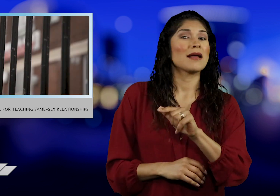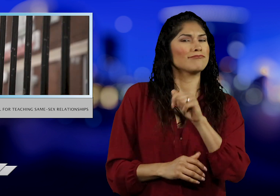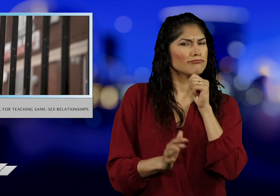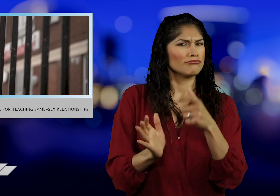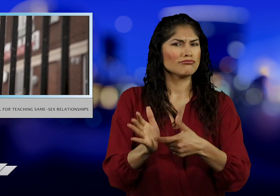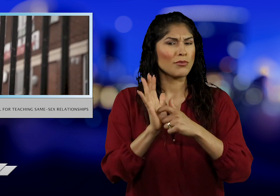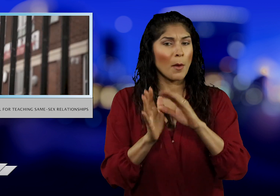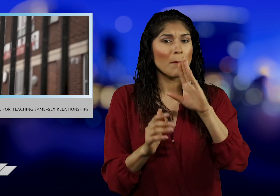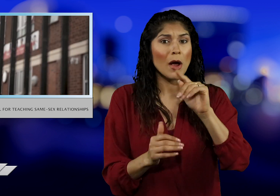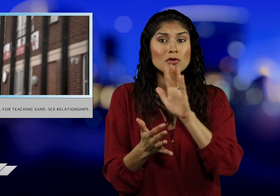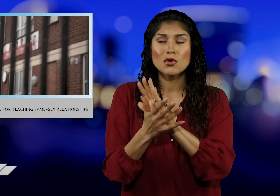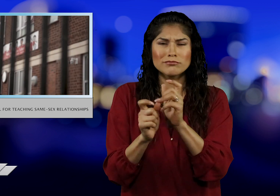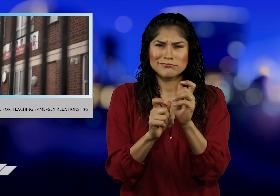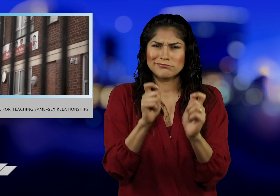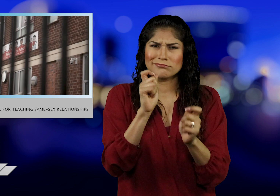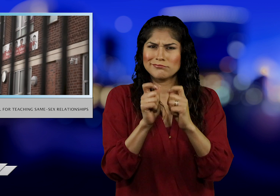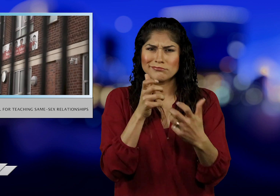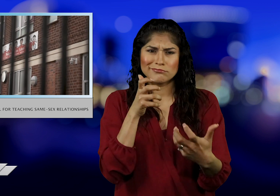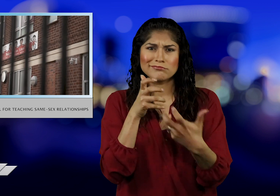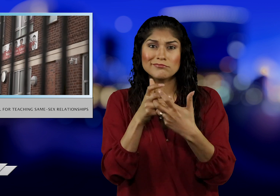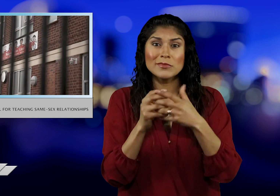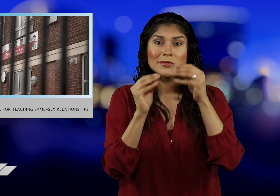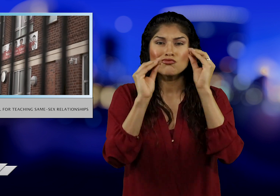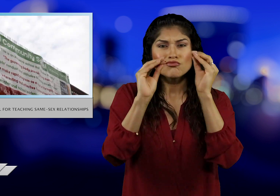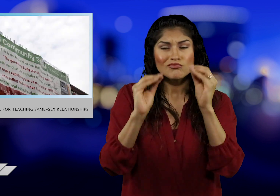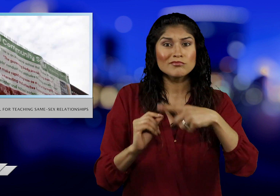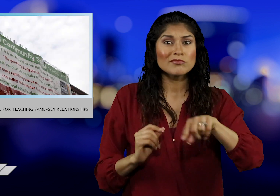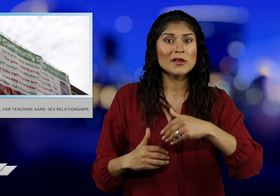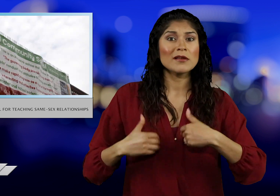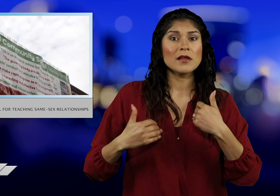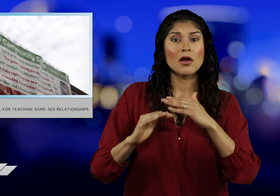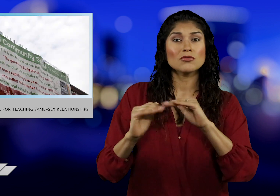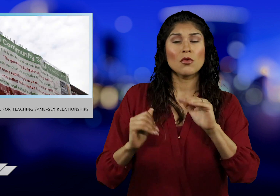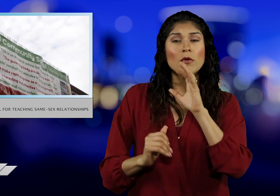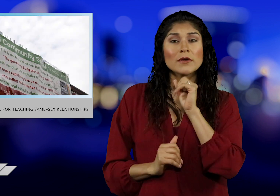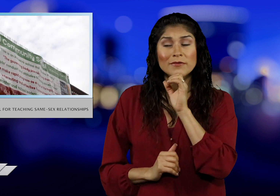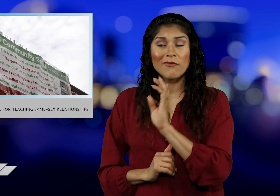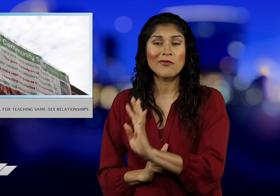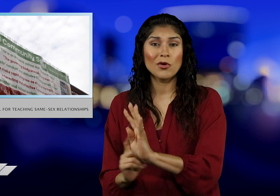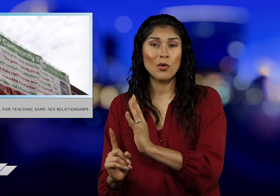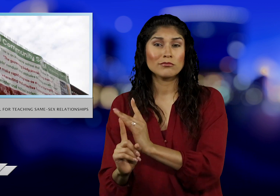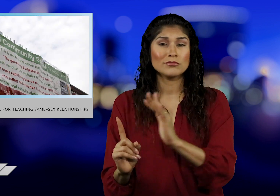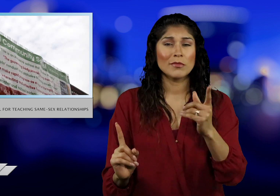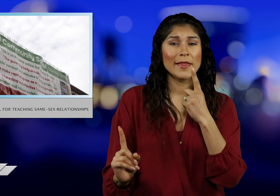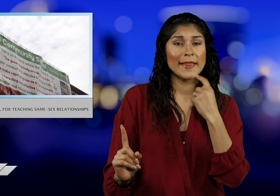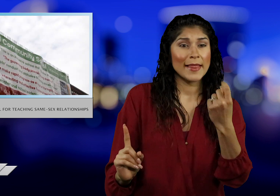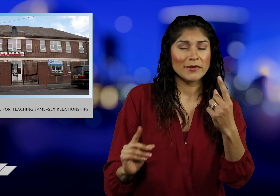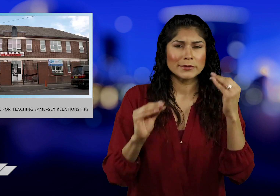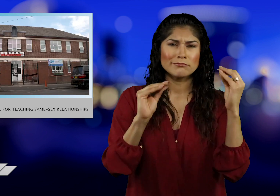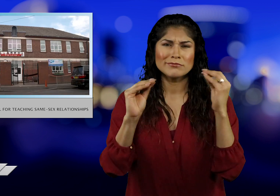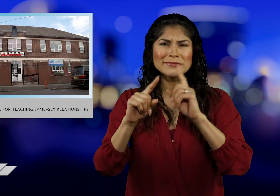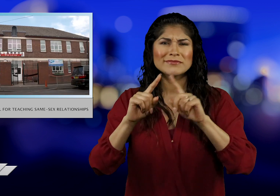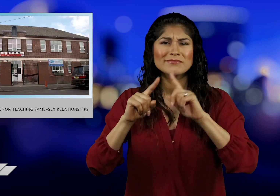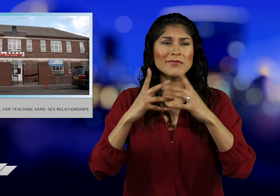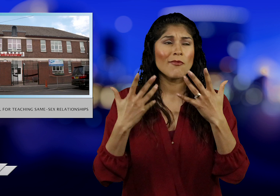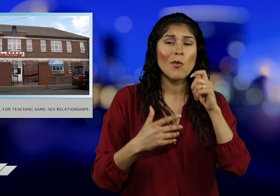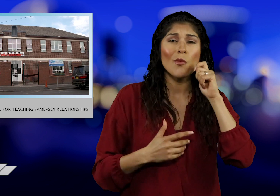It is not compulsory but schools that adopted it teach pupils ages 4 to 11 about different